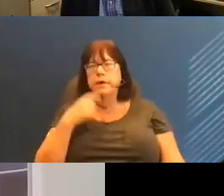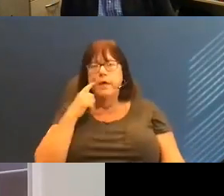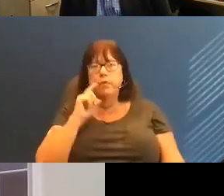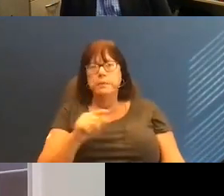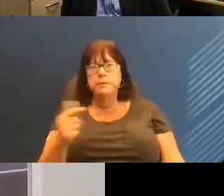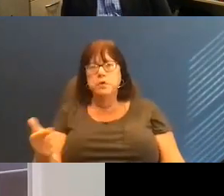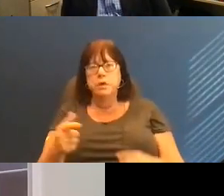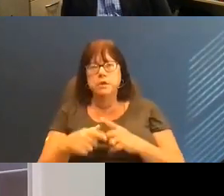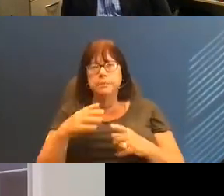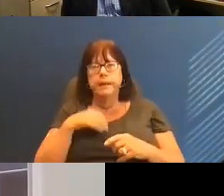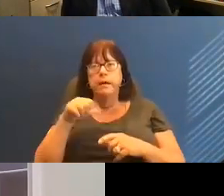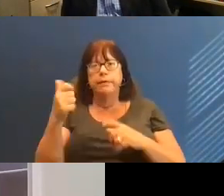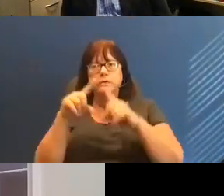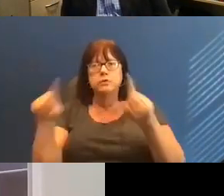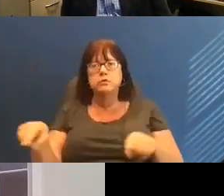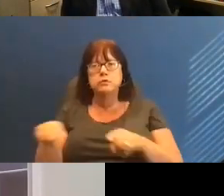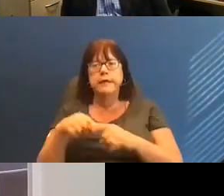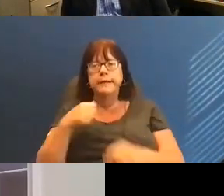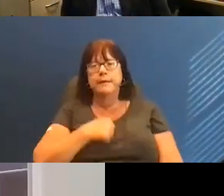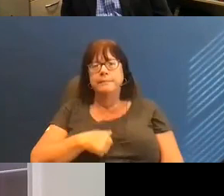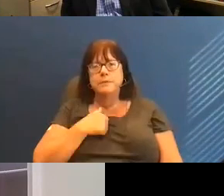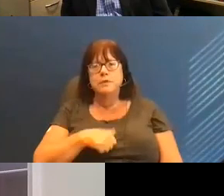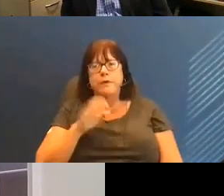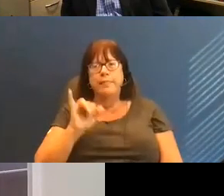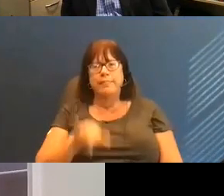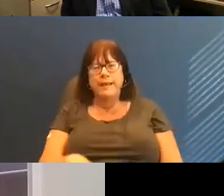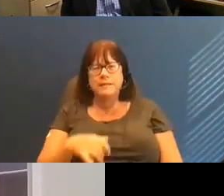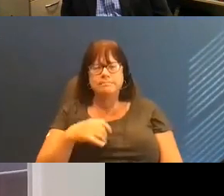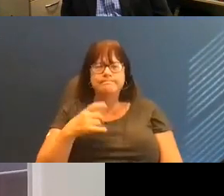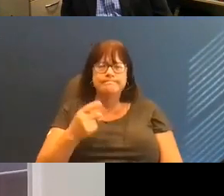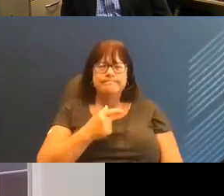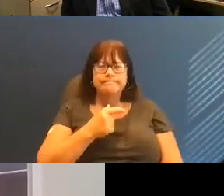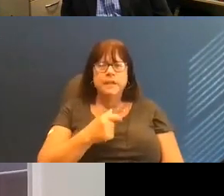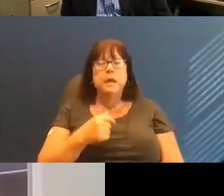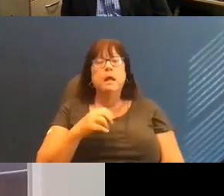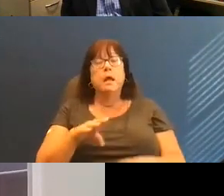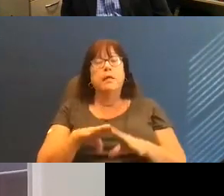oh that's too bad, well let me just tell you that the open textbook library it's on our guide and